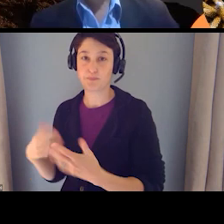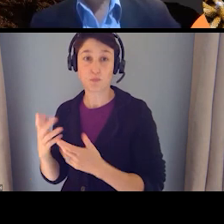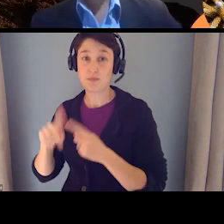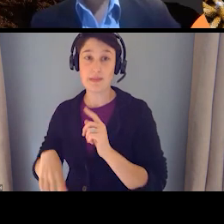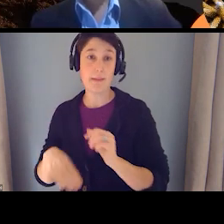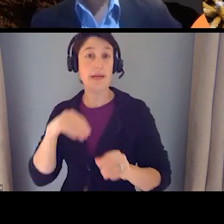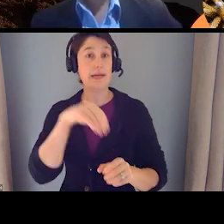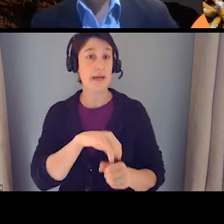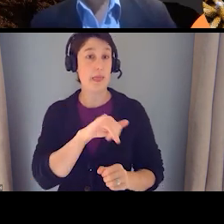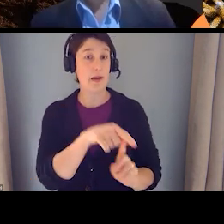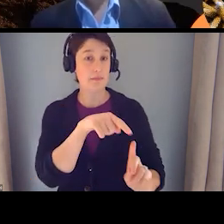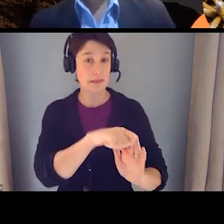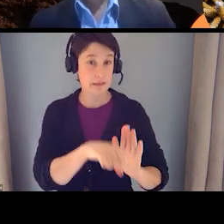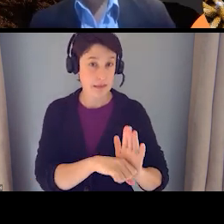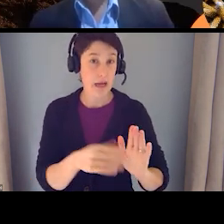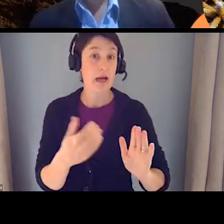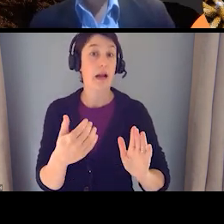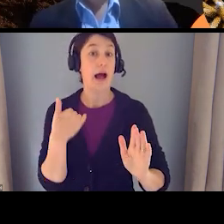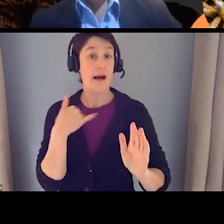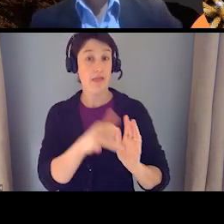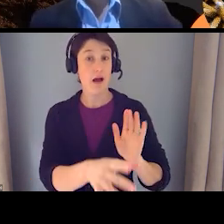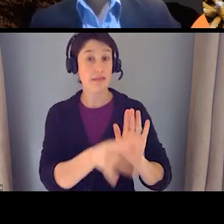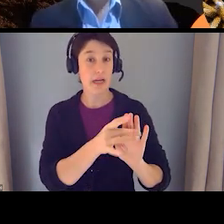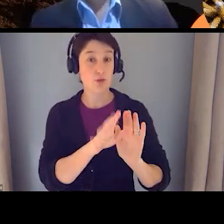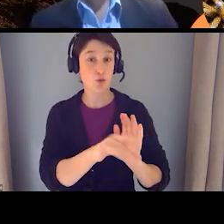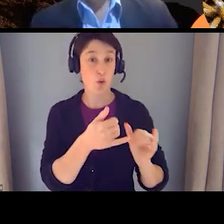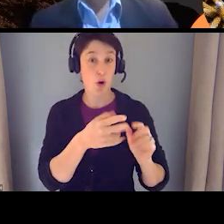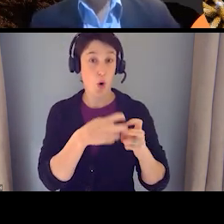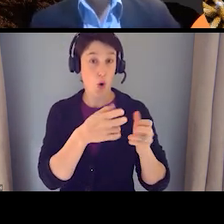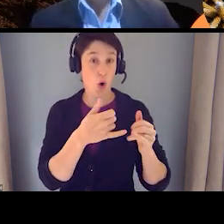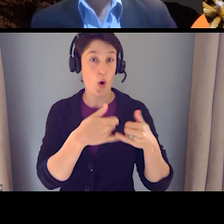to your award, and then transfer to California and take those EPSCoR funds with you.